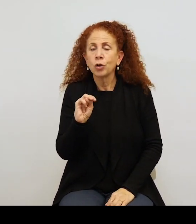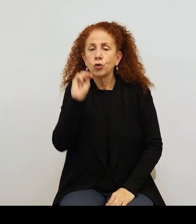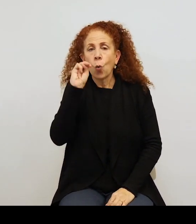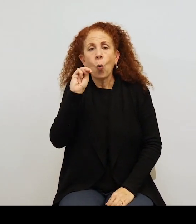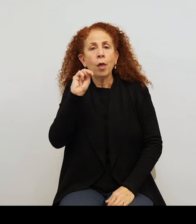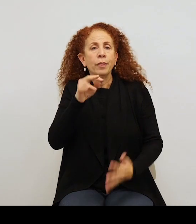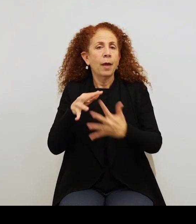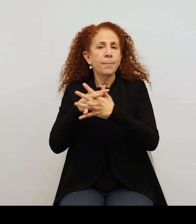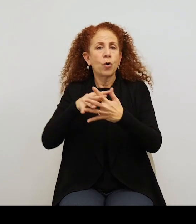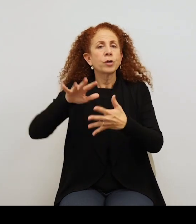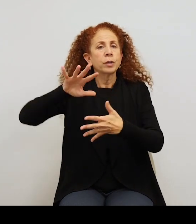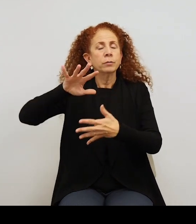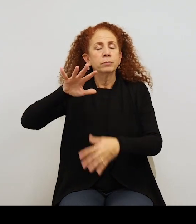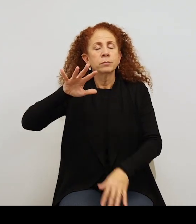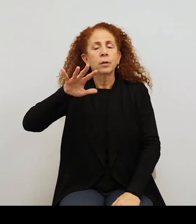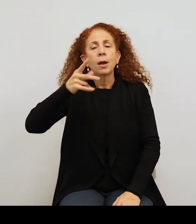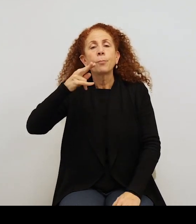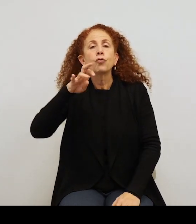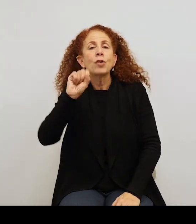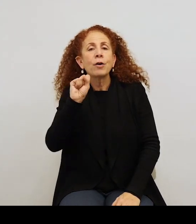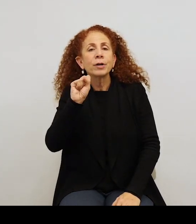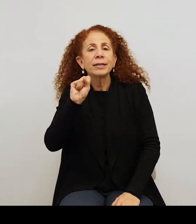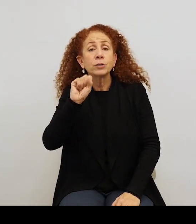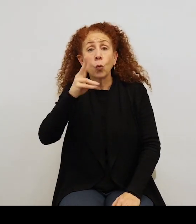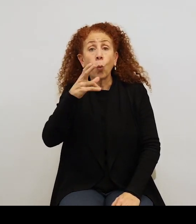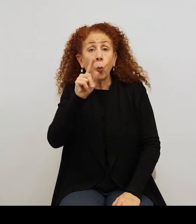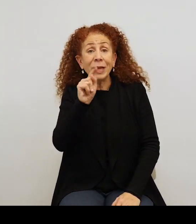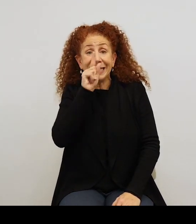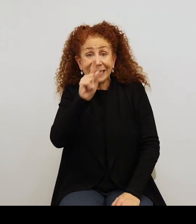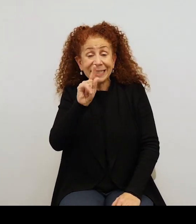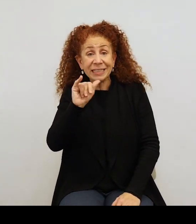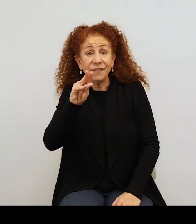wheat is an invasive species. We don't talk about it that way because it's useful to us.